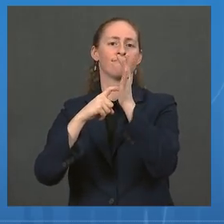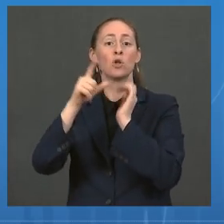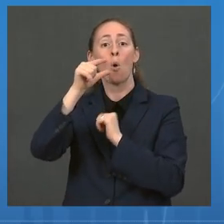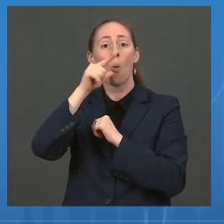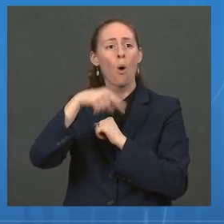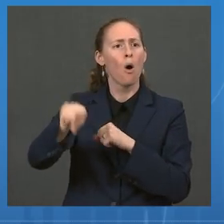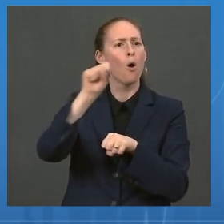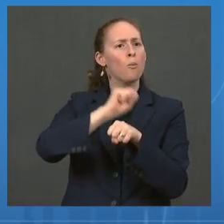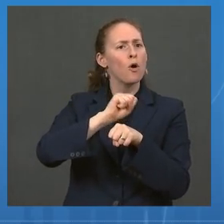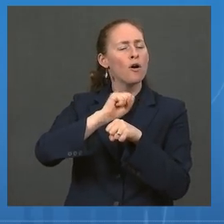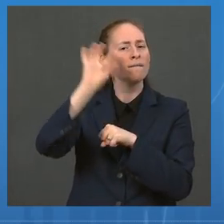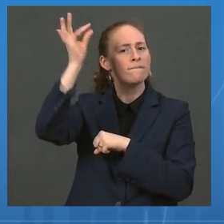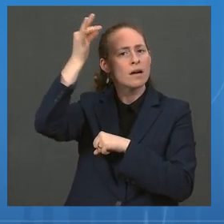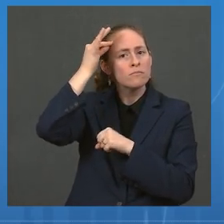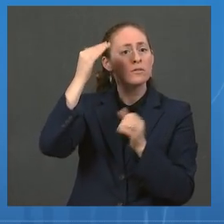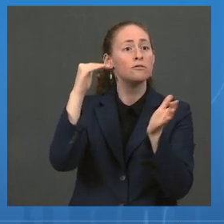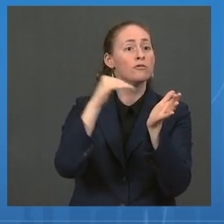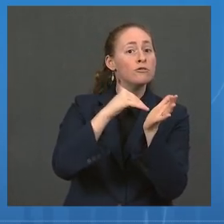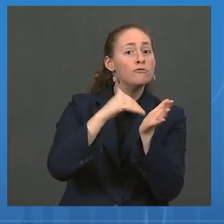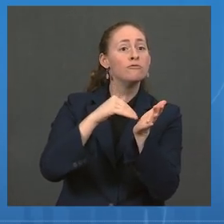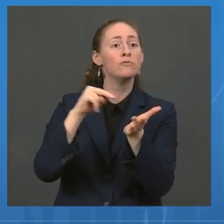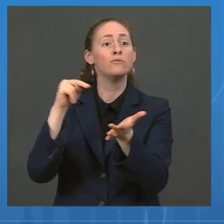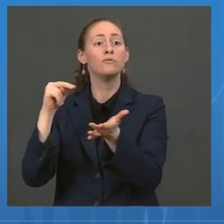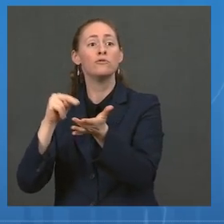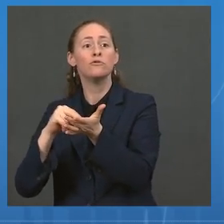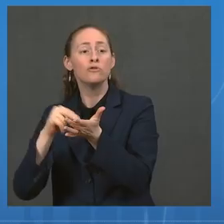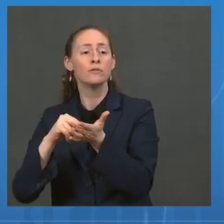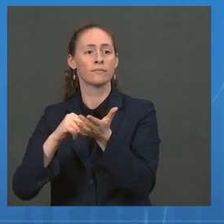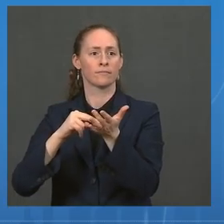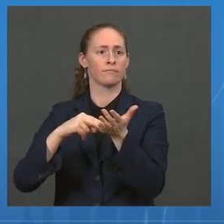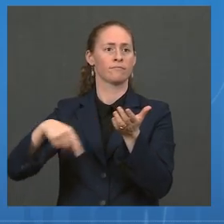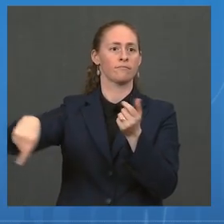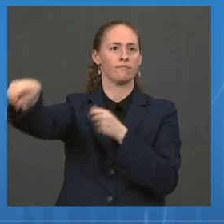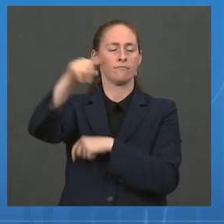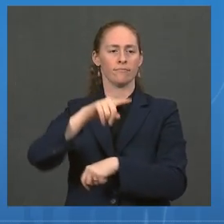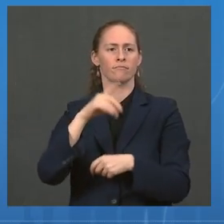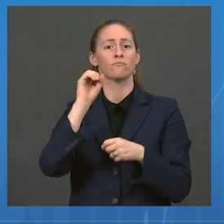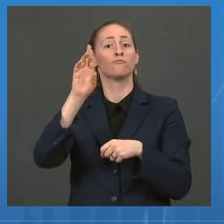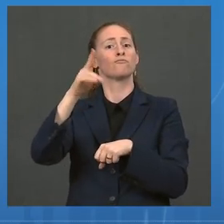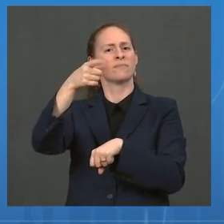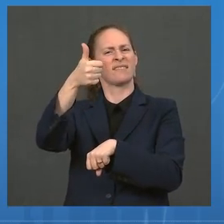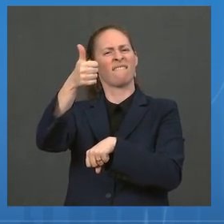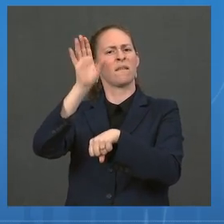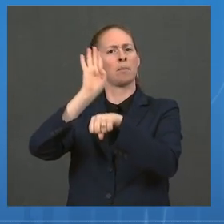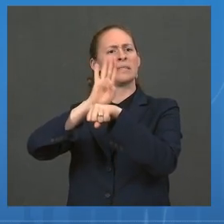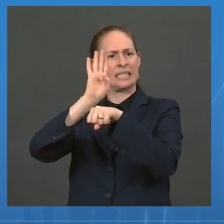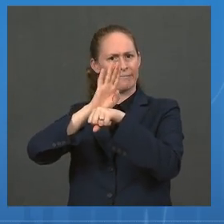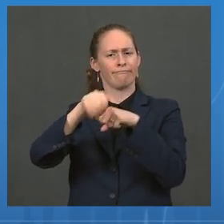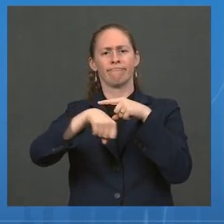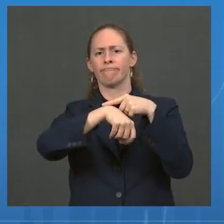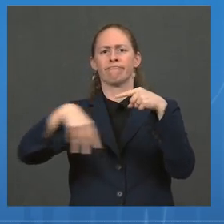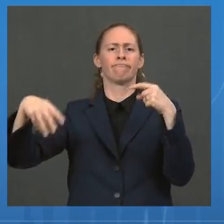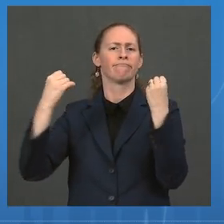and organizations with 100 or more employees. As Jeff mentioned, the President will be talking more about this in Chicago tomorrow.